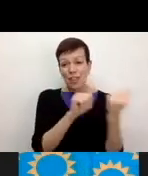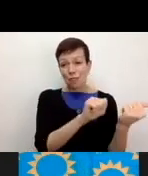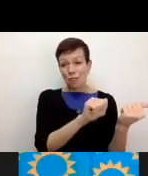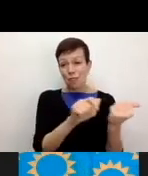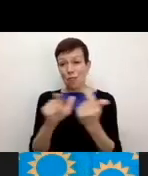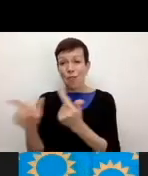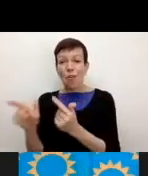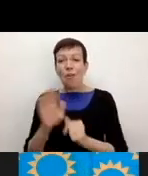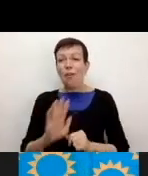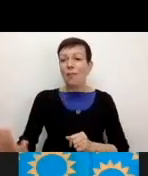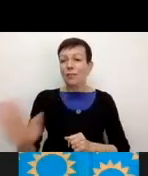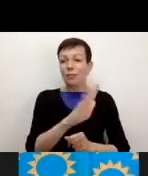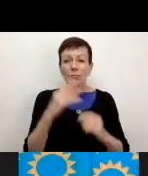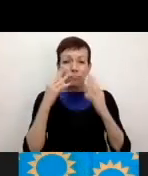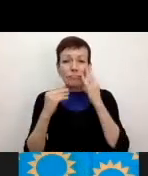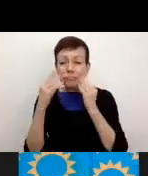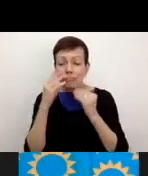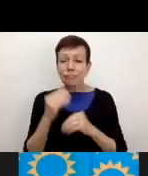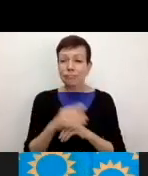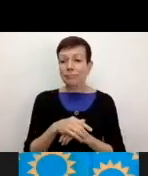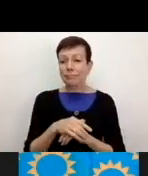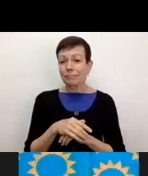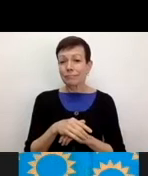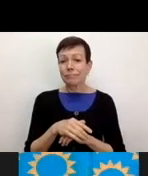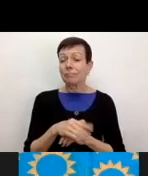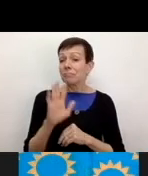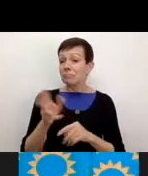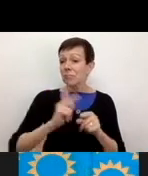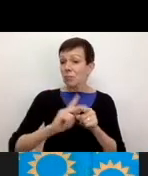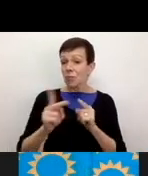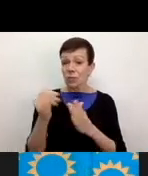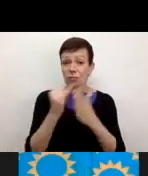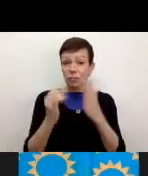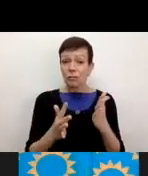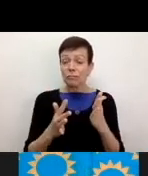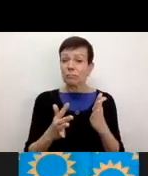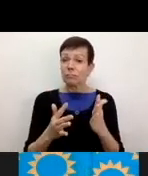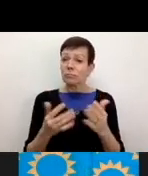We look for professional artists who are sharing and striving to share their work with the